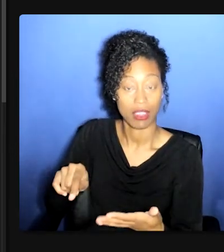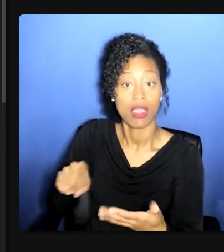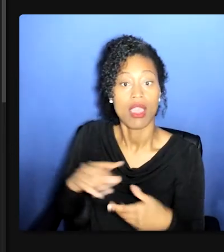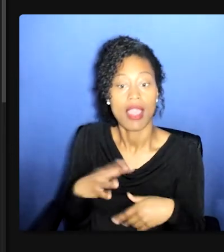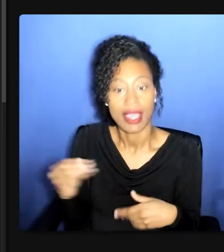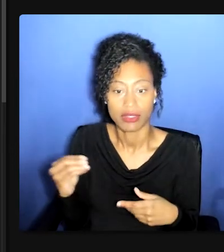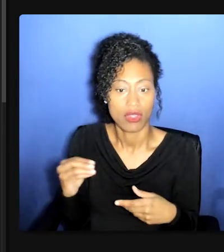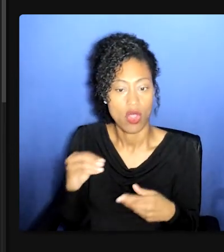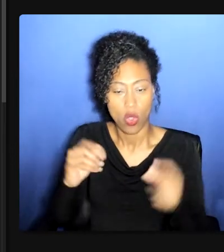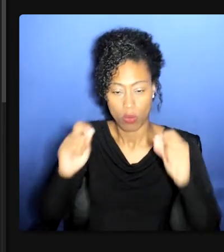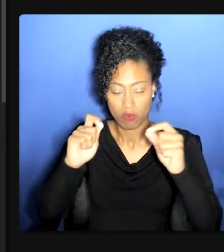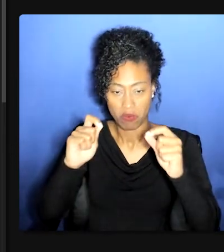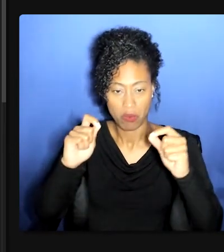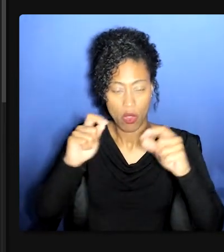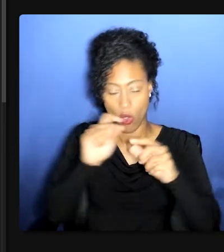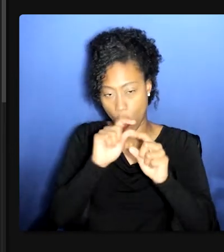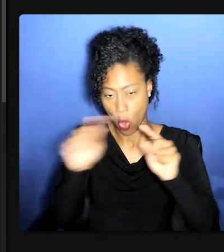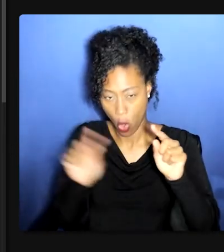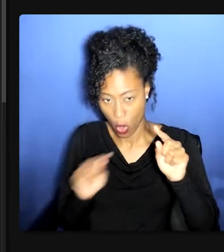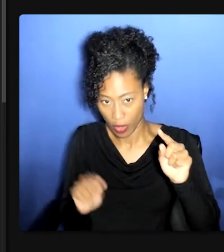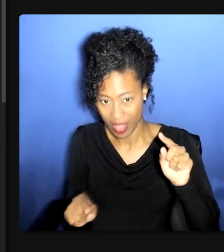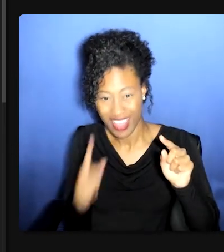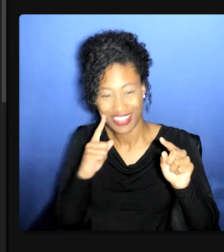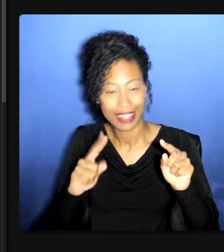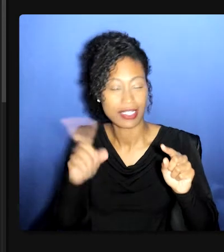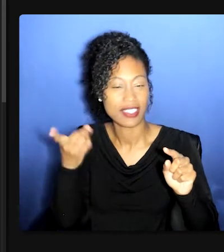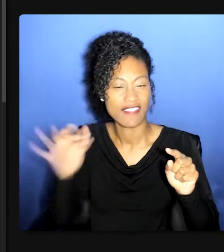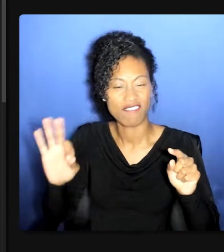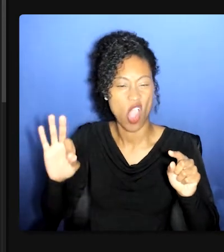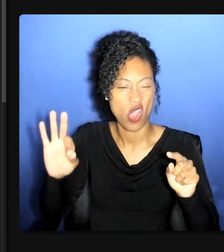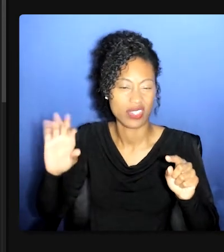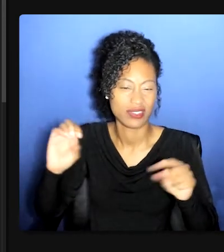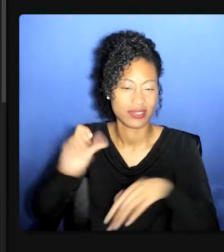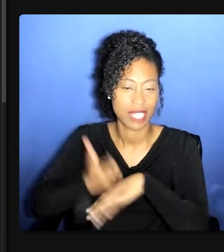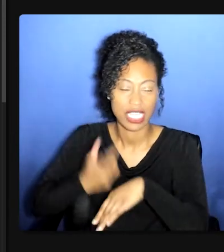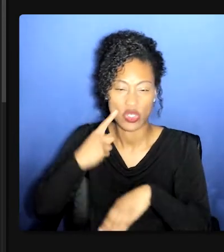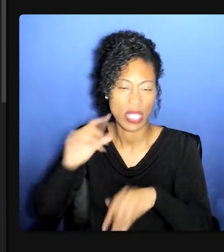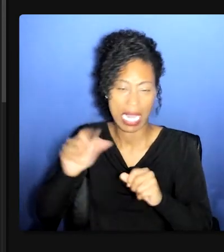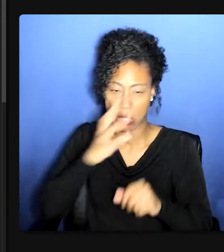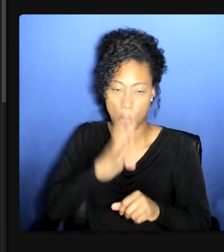For now you can ignore all these default settings.